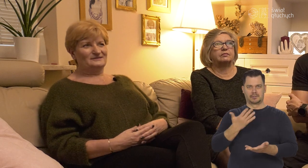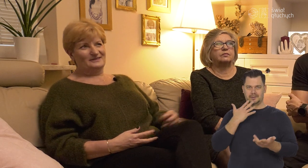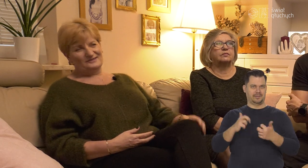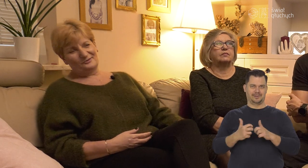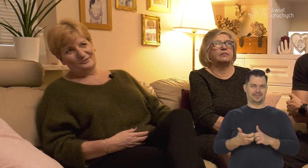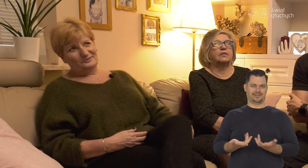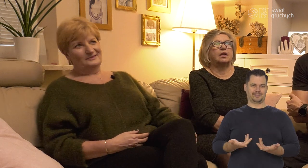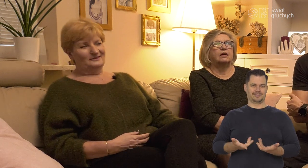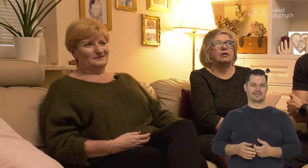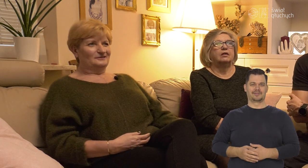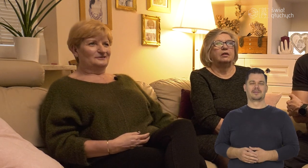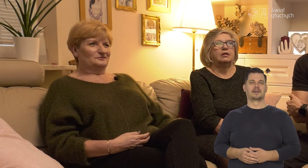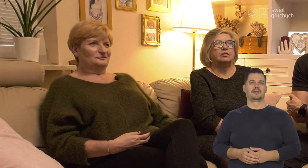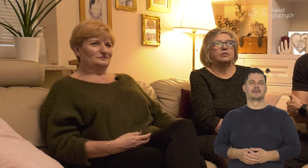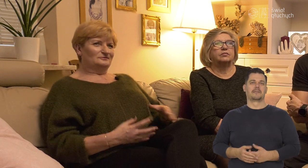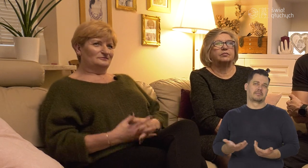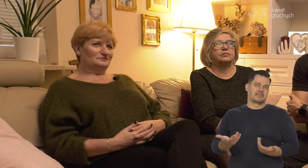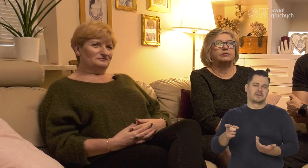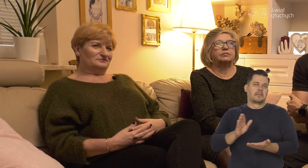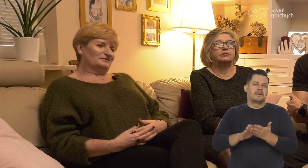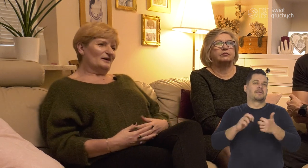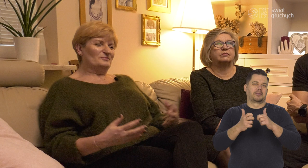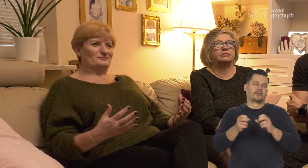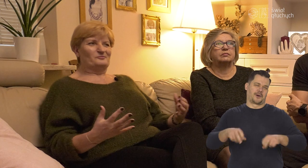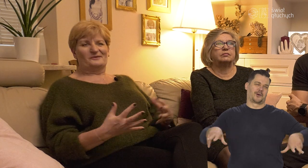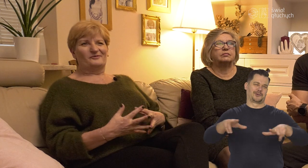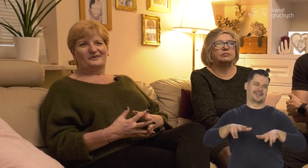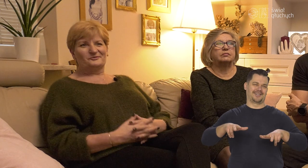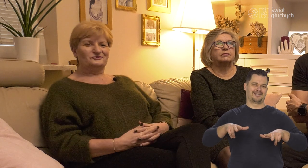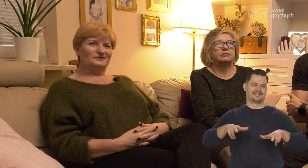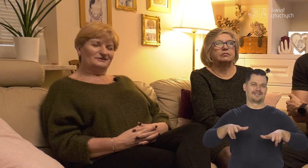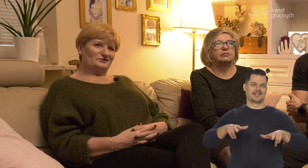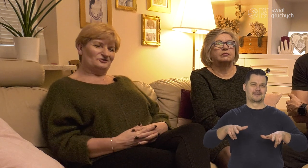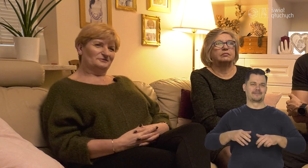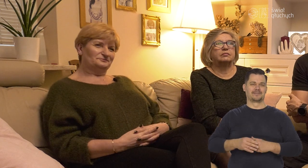They are a trouble-free family.